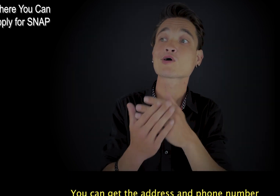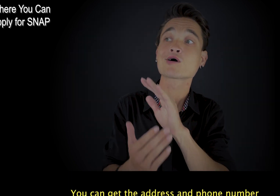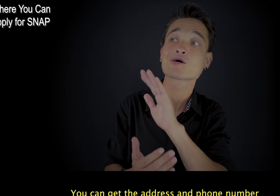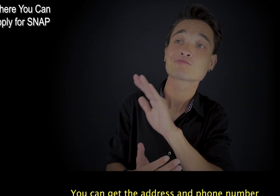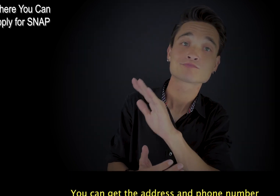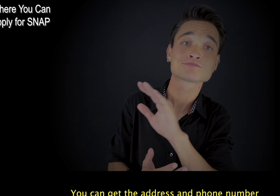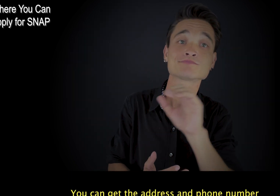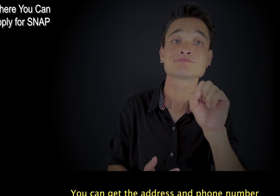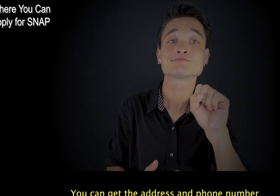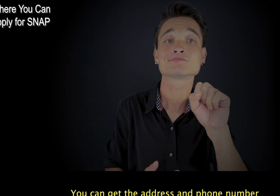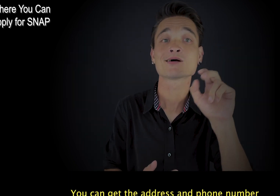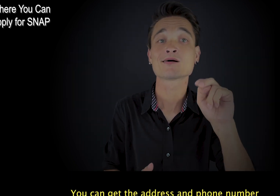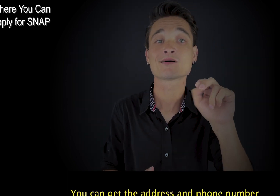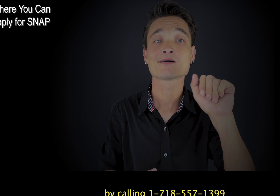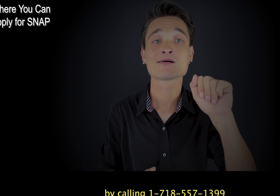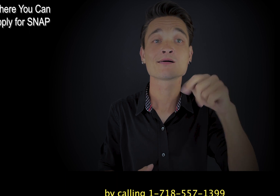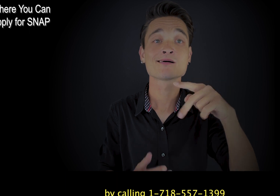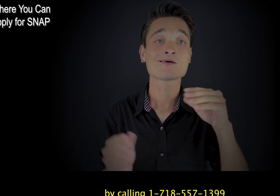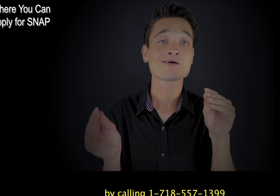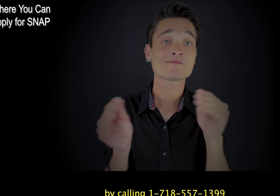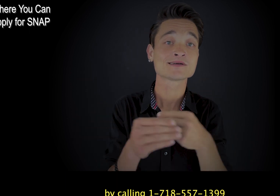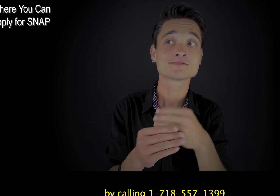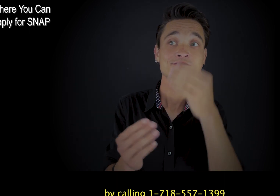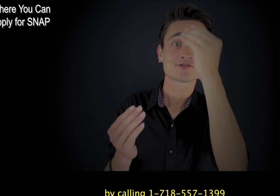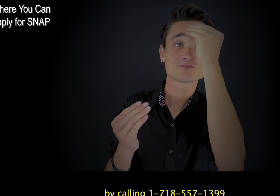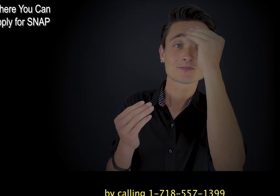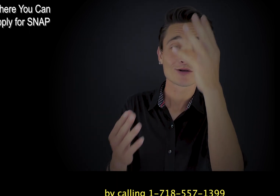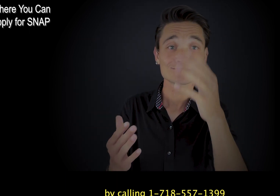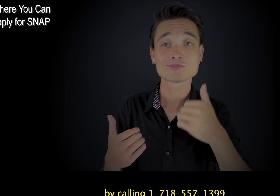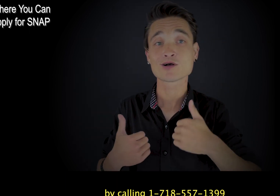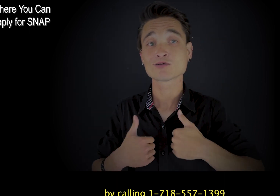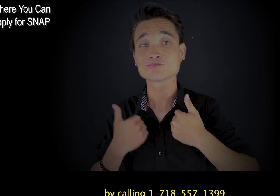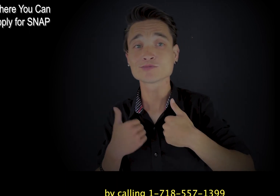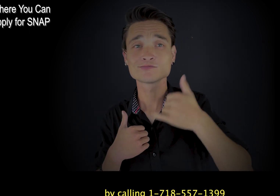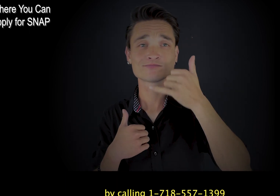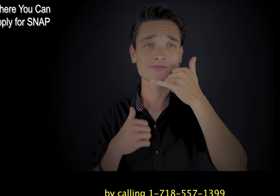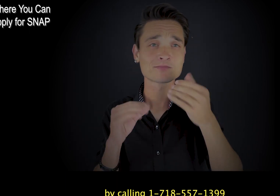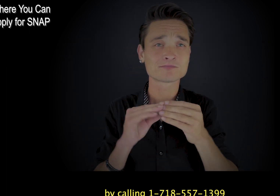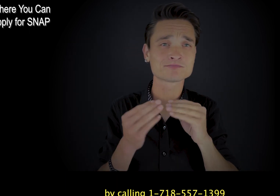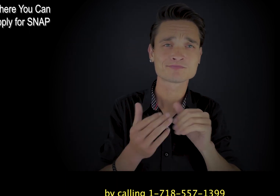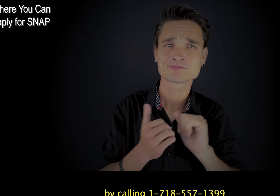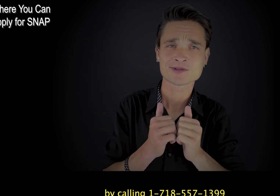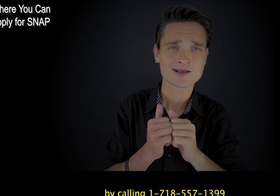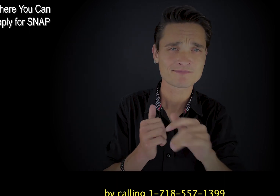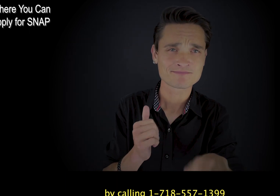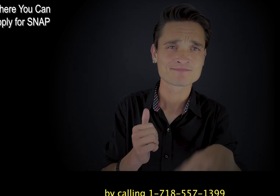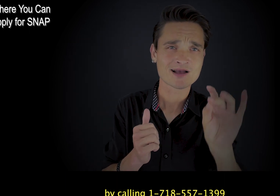You can get the address and phone number by calling 1-718-557-1399